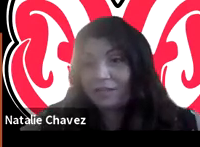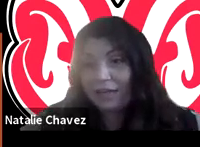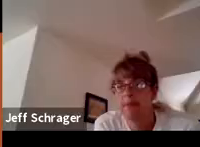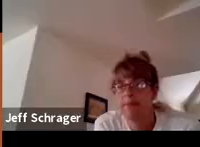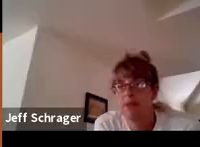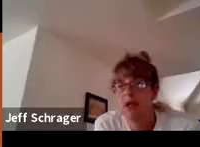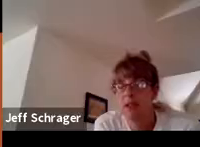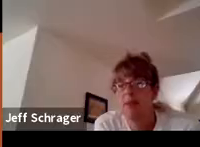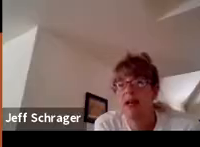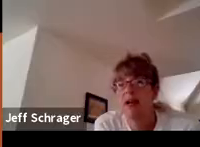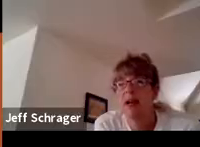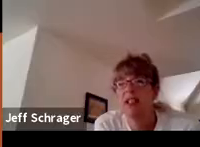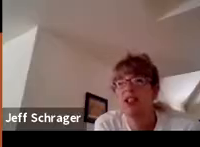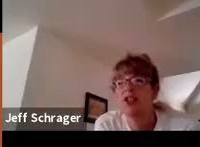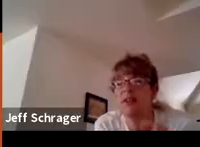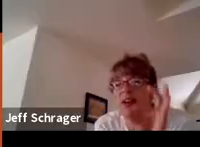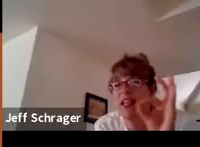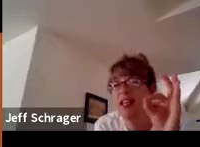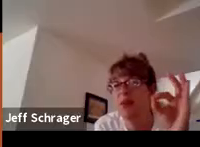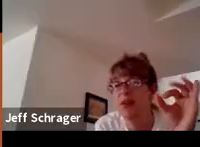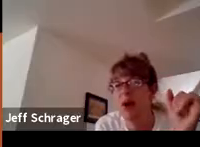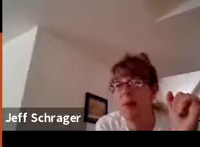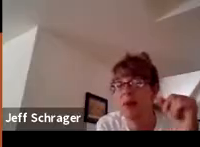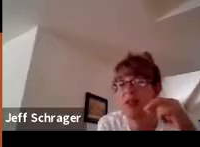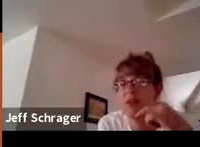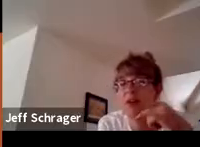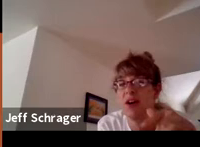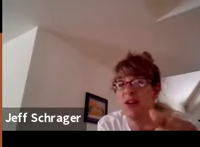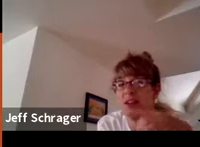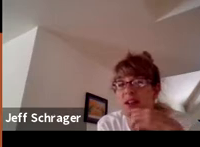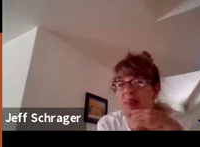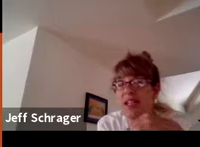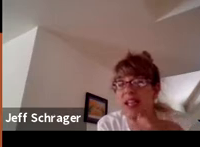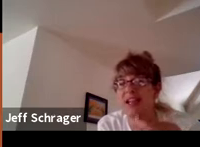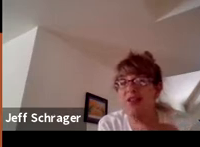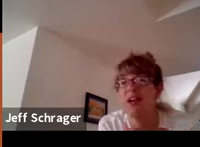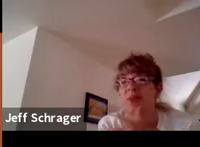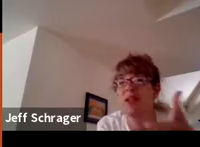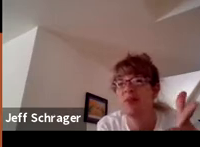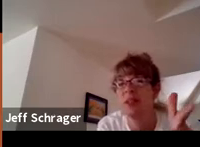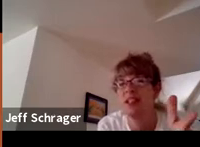Natalie Chavez: And, you know, Jeff Schrager: I just heard where the properties were hard to obtain and you guys weren't anything